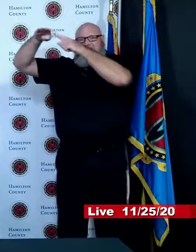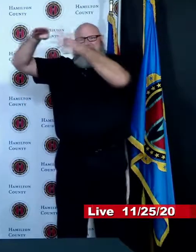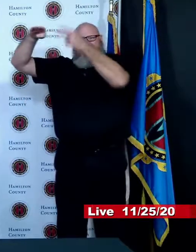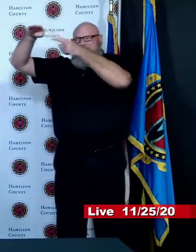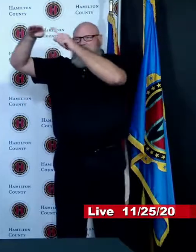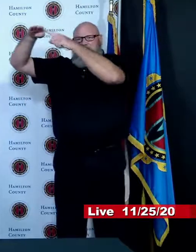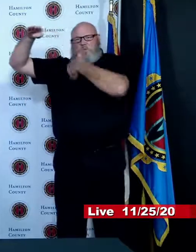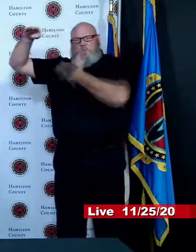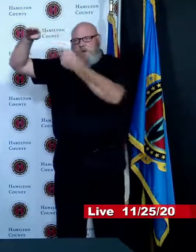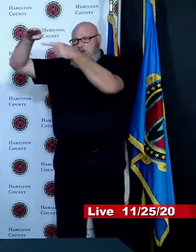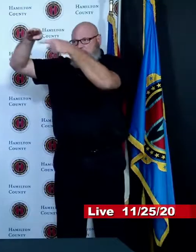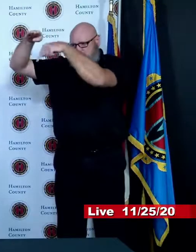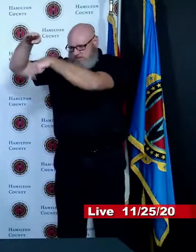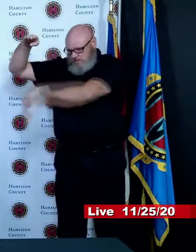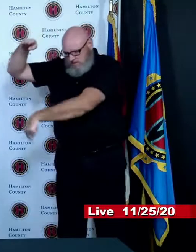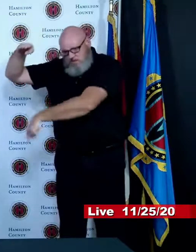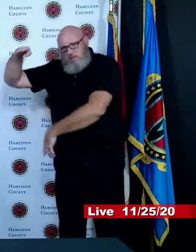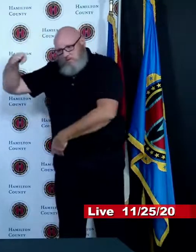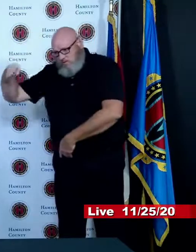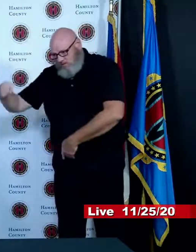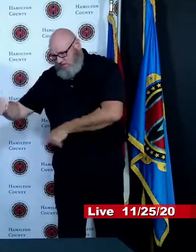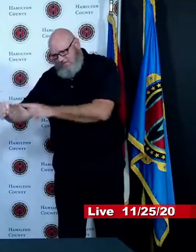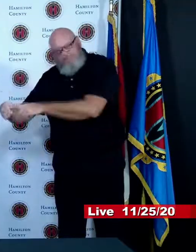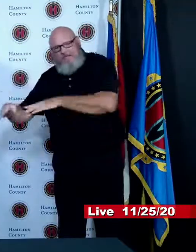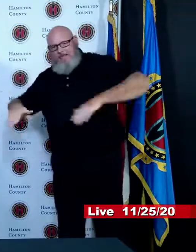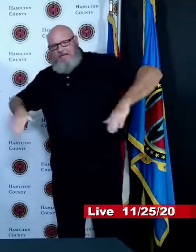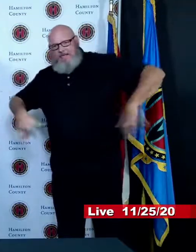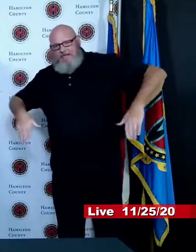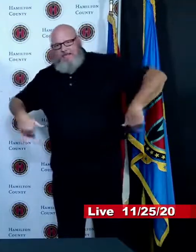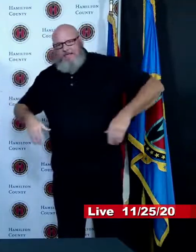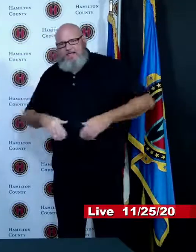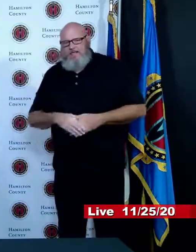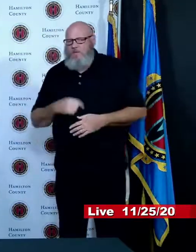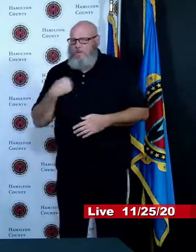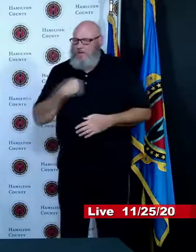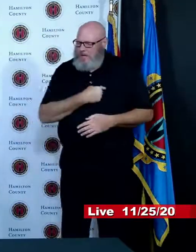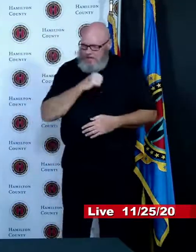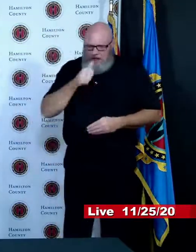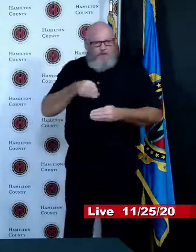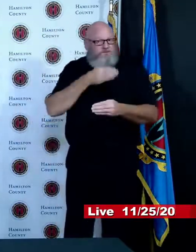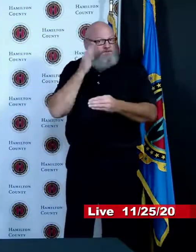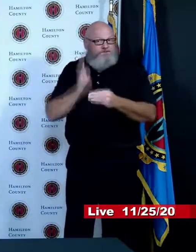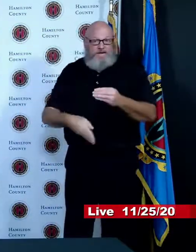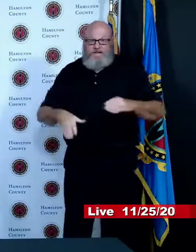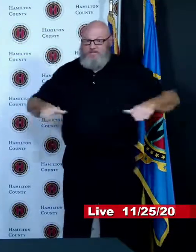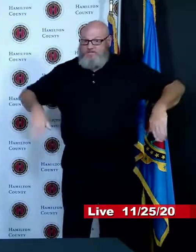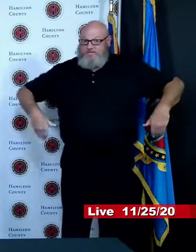so we're definitely not out of the woods but if we could create a trend where we're plateauing and